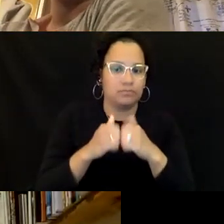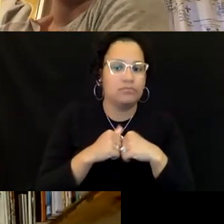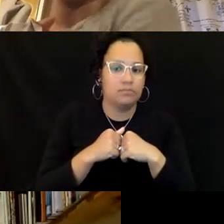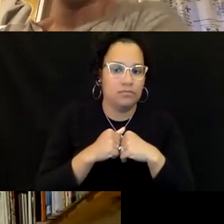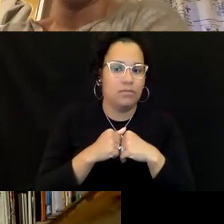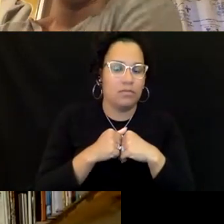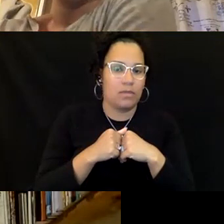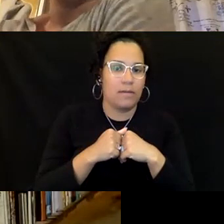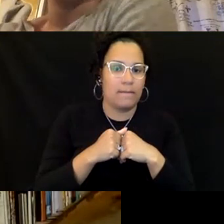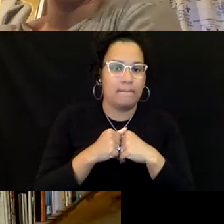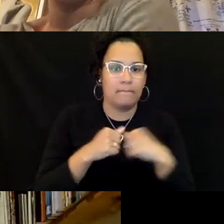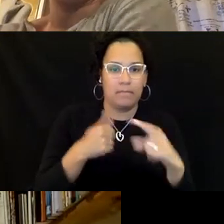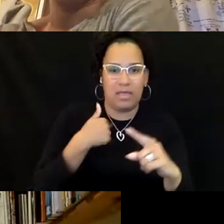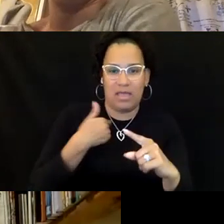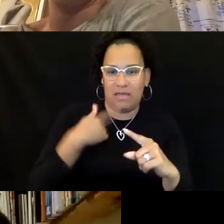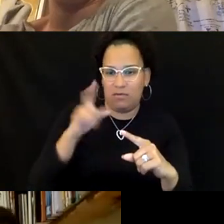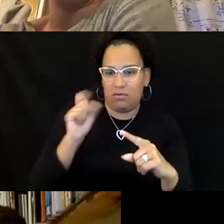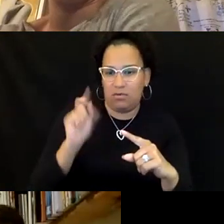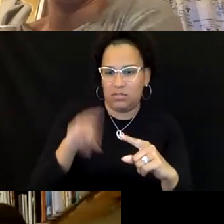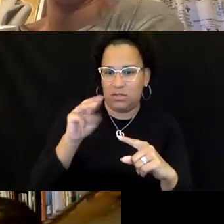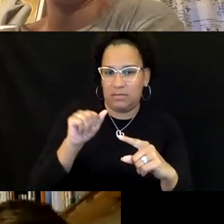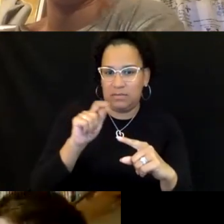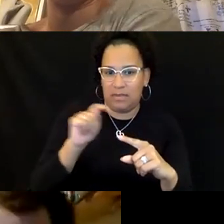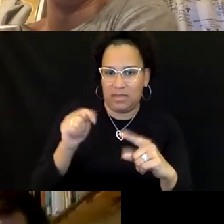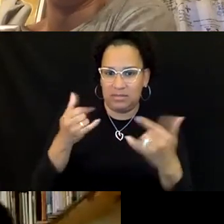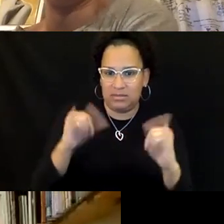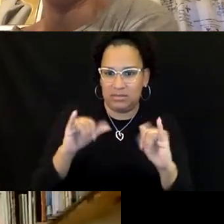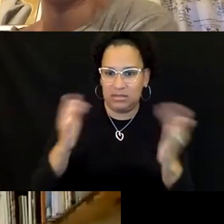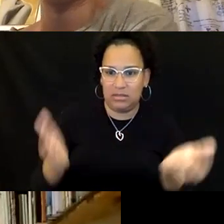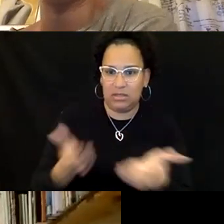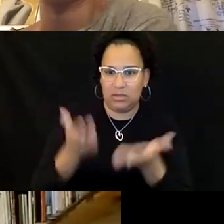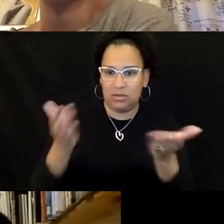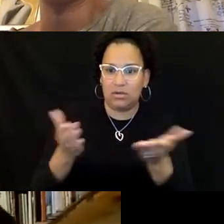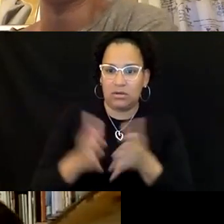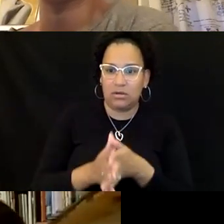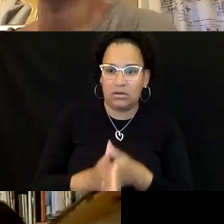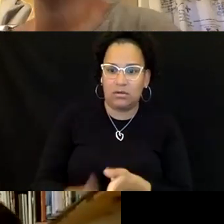Sheila Black: I have a question it's matt is still here and matt are you here. Webinar Services - Matt: Yes, I am.